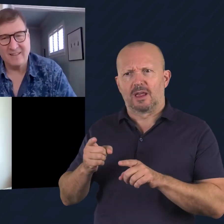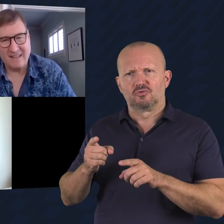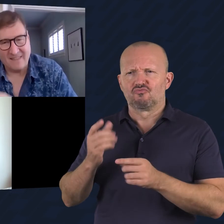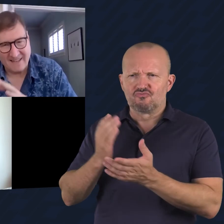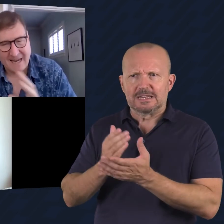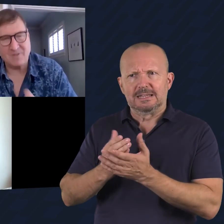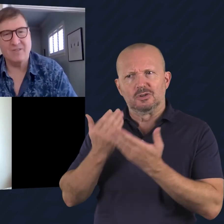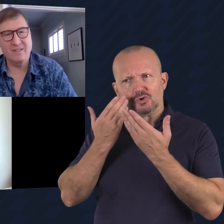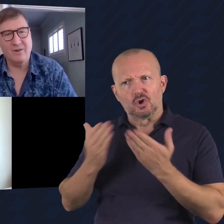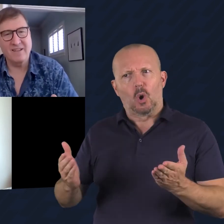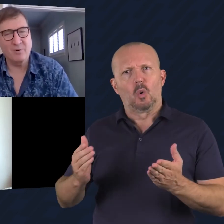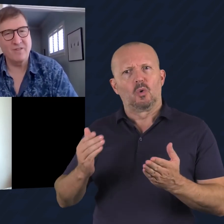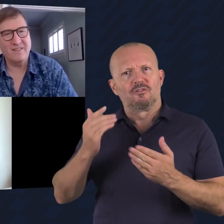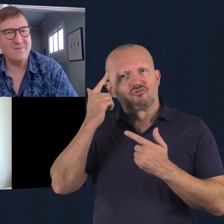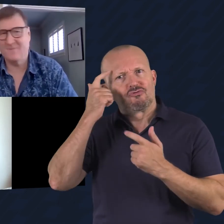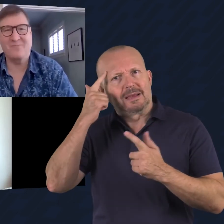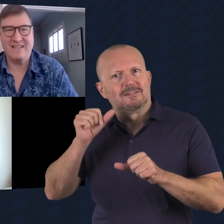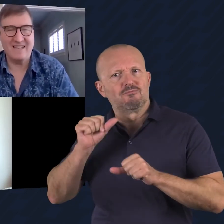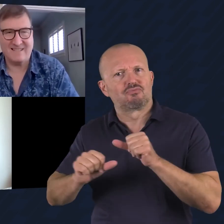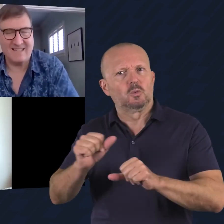and that capturing of the creative process was fantastic.